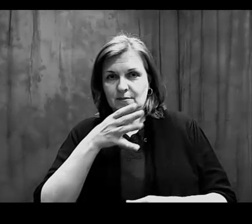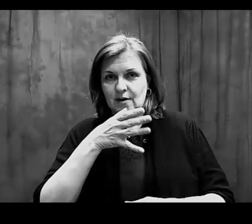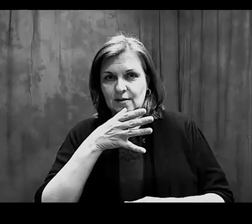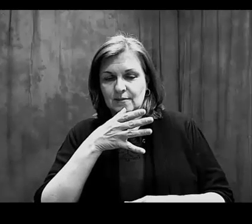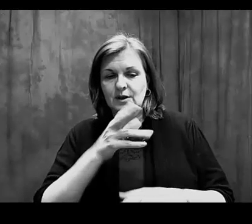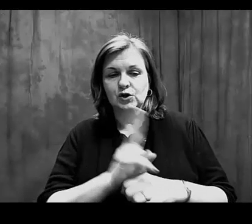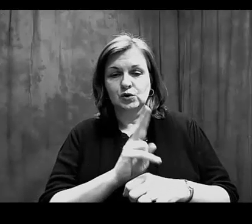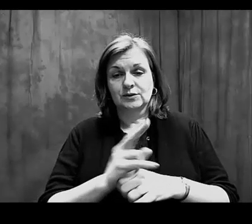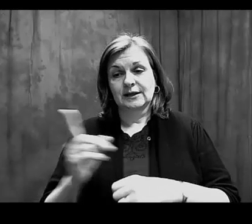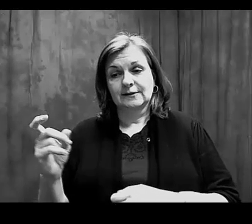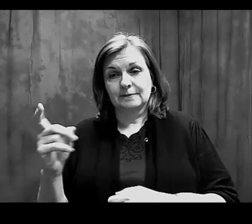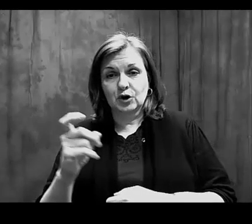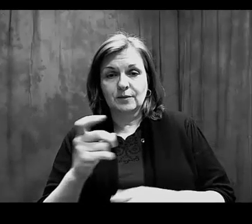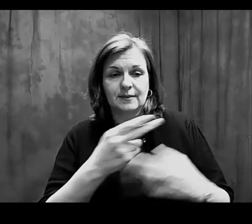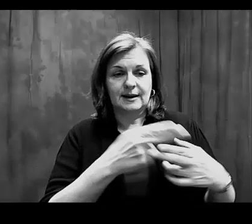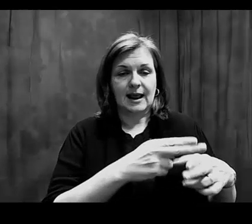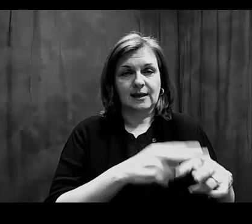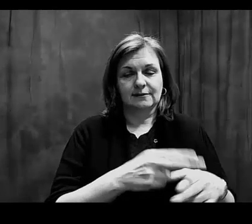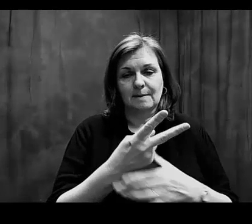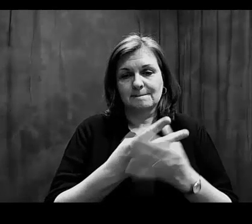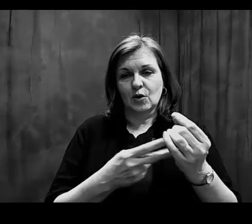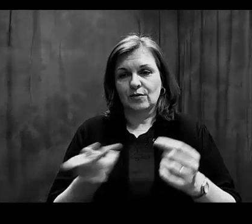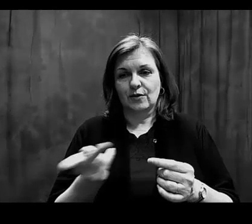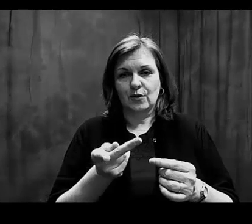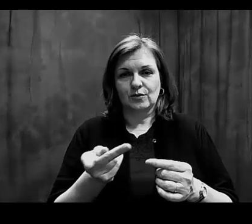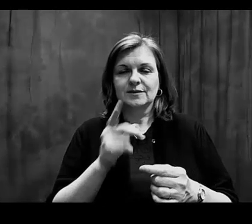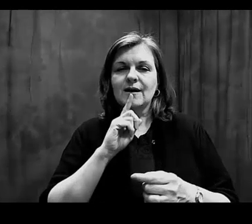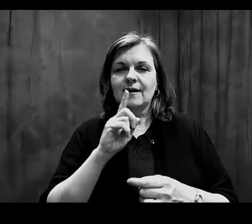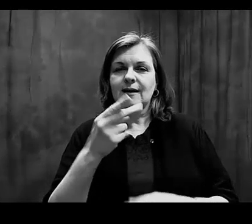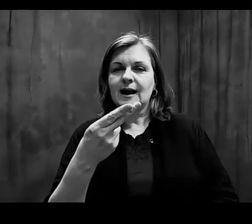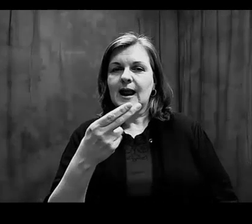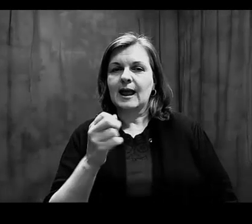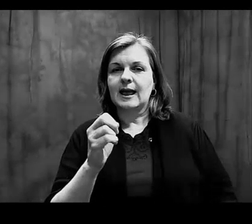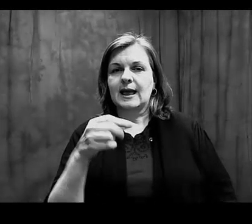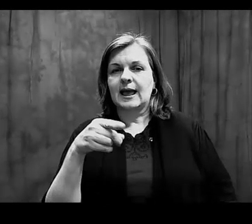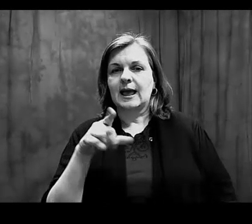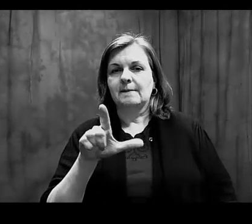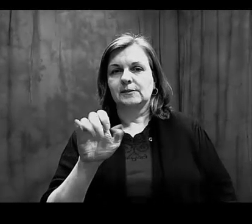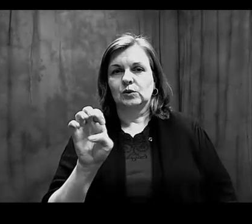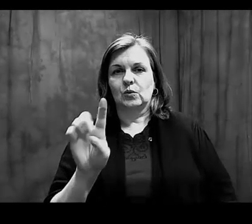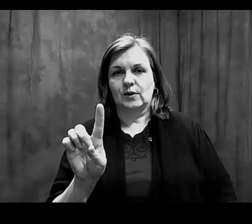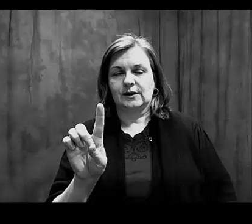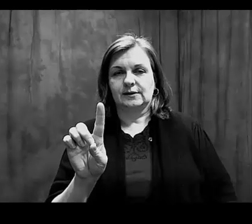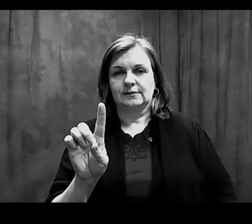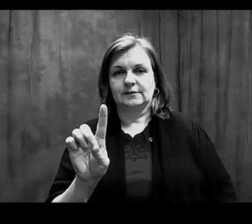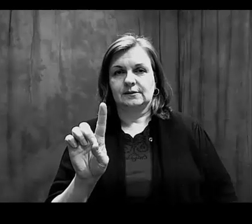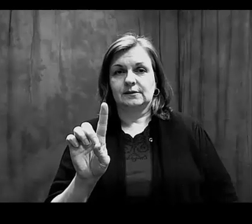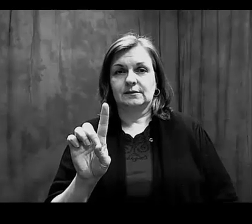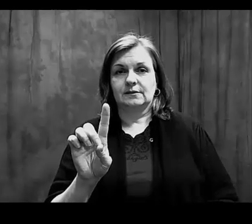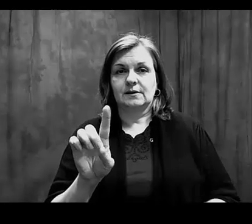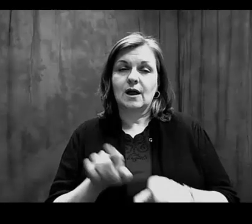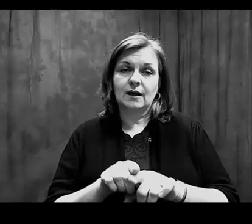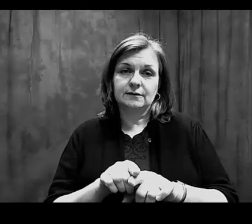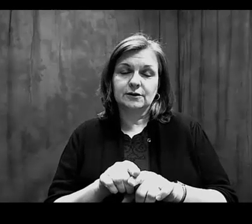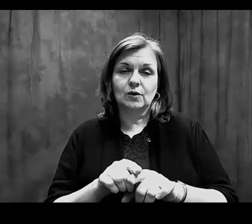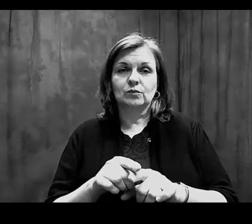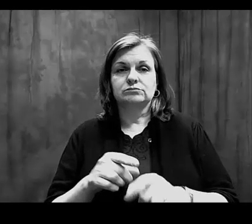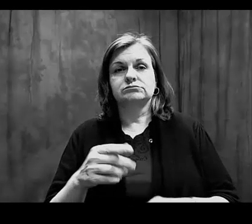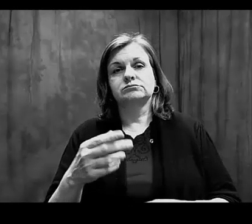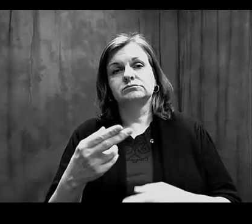and sperm both being haploid or